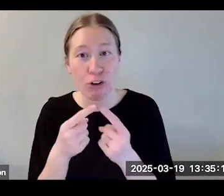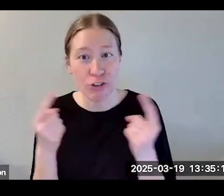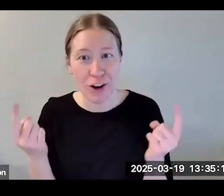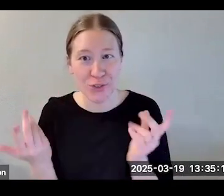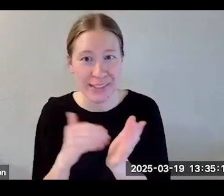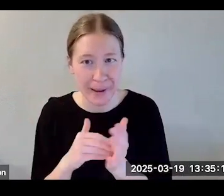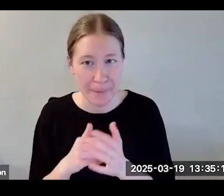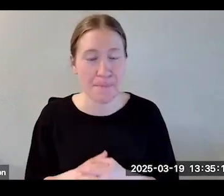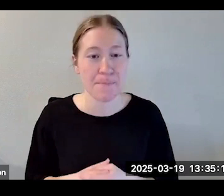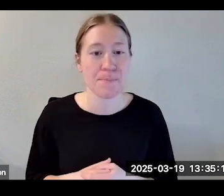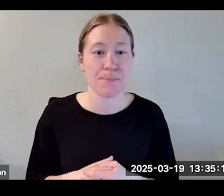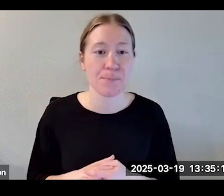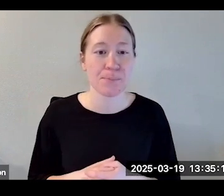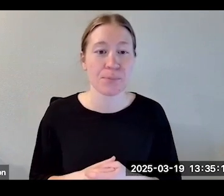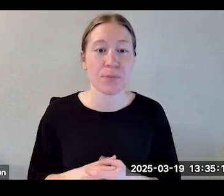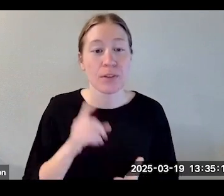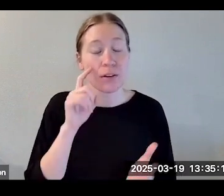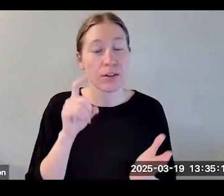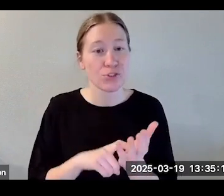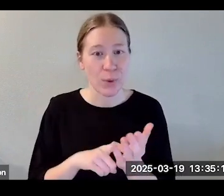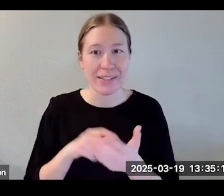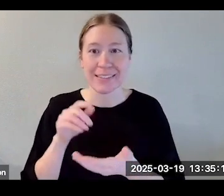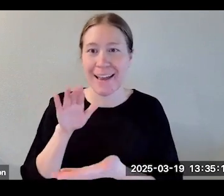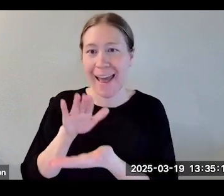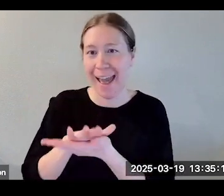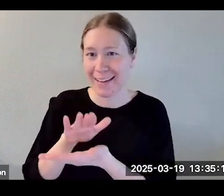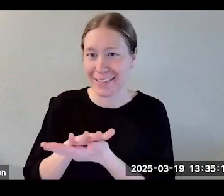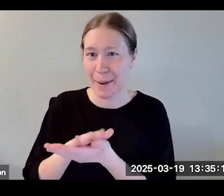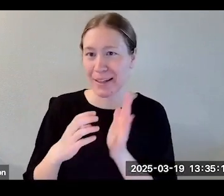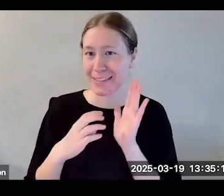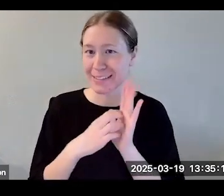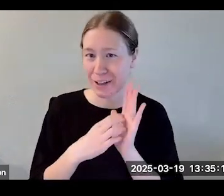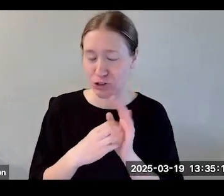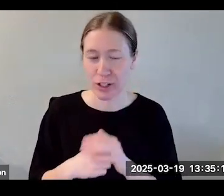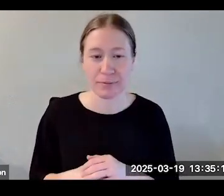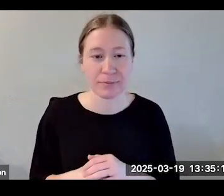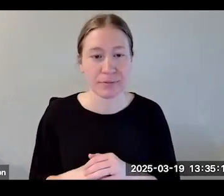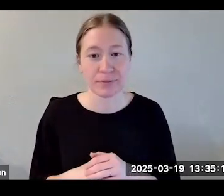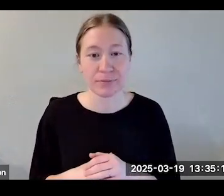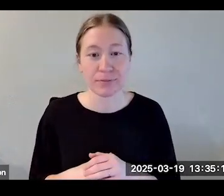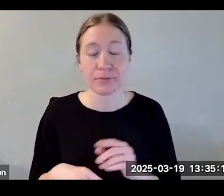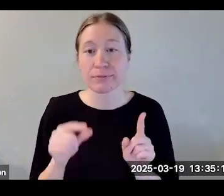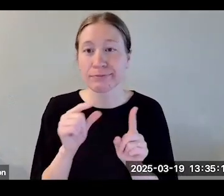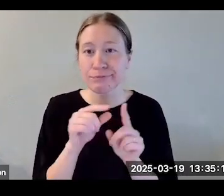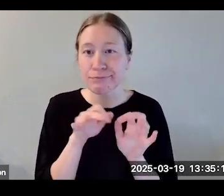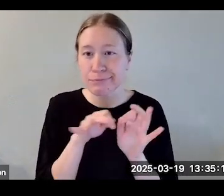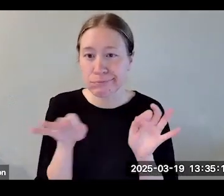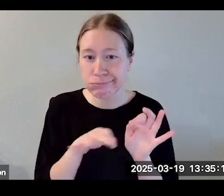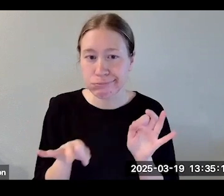So I'm scrolling down to Academics, and we've got some text here, "Documents that support learning experiences